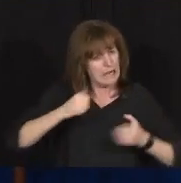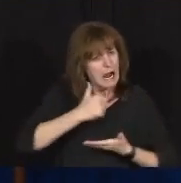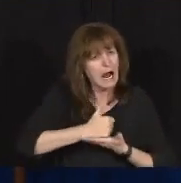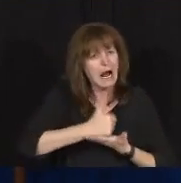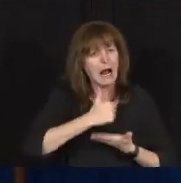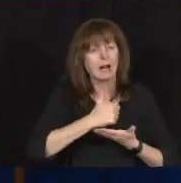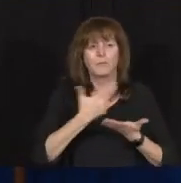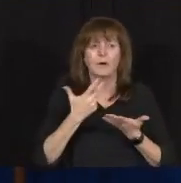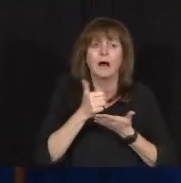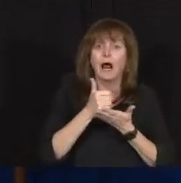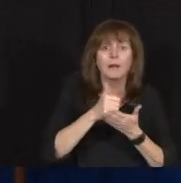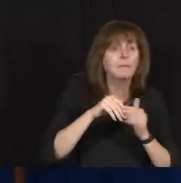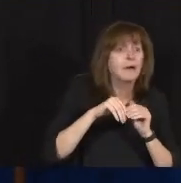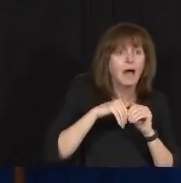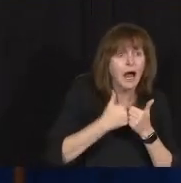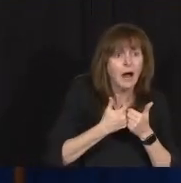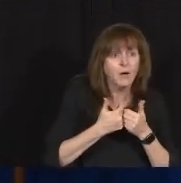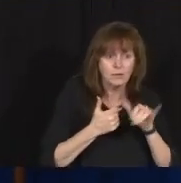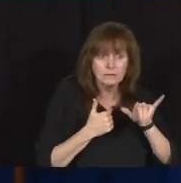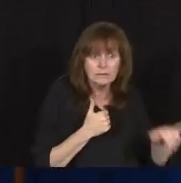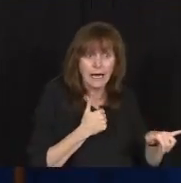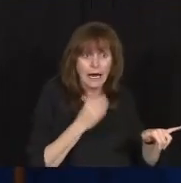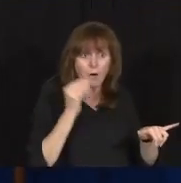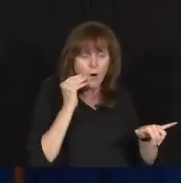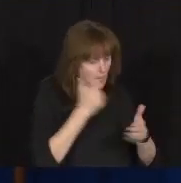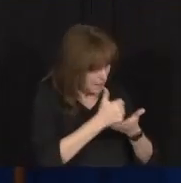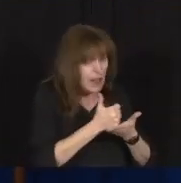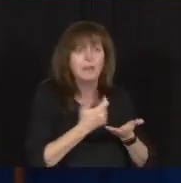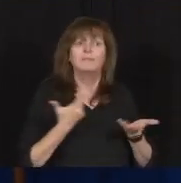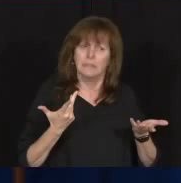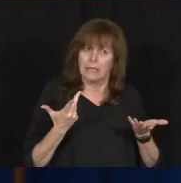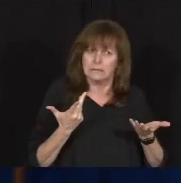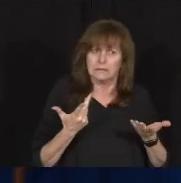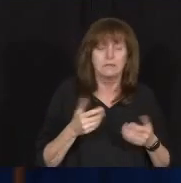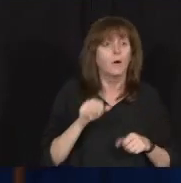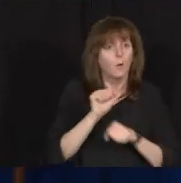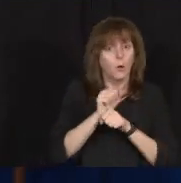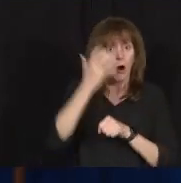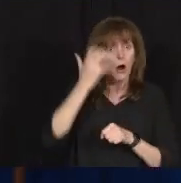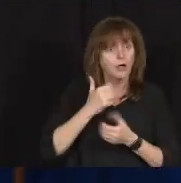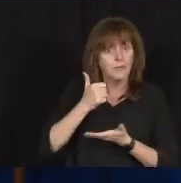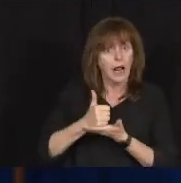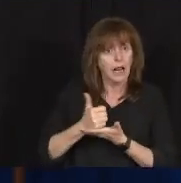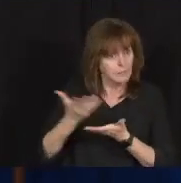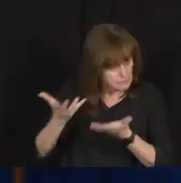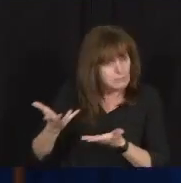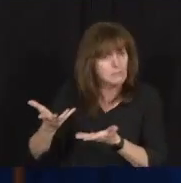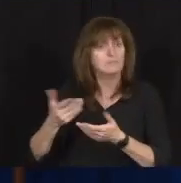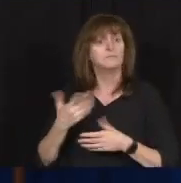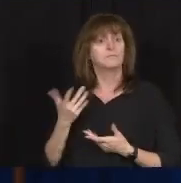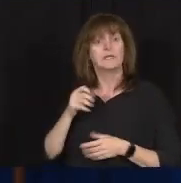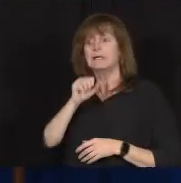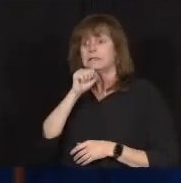r long-term care homes, o r putting food and medicine on our shelves, we are all part of this.